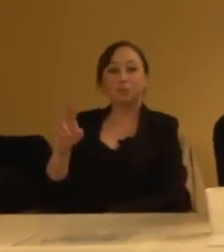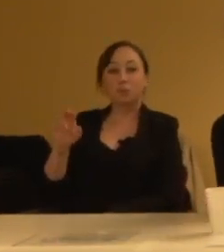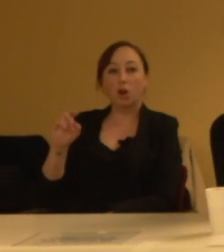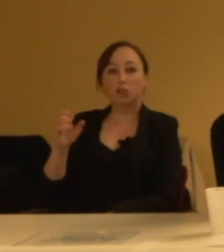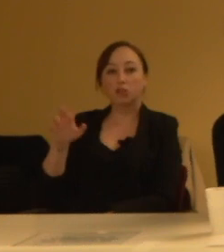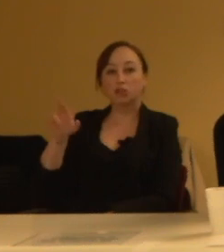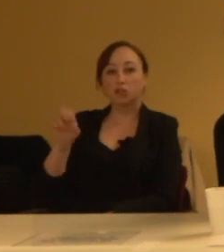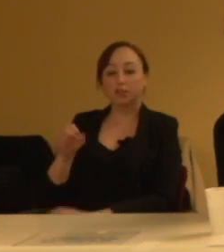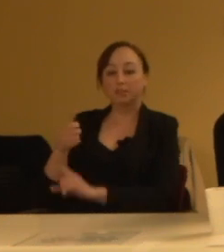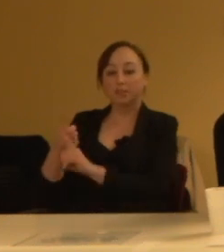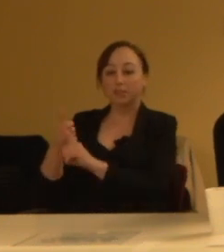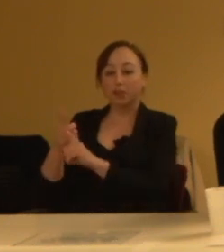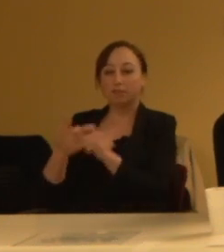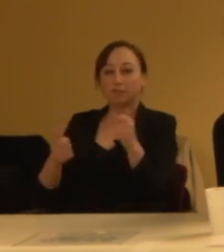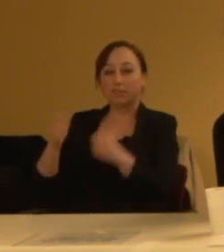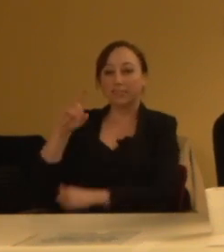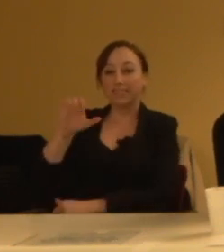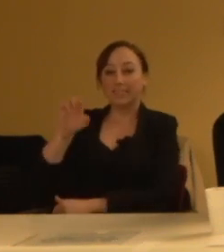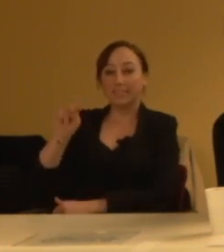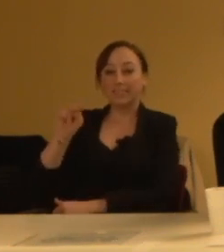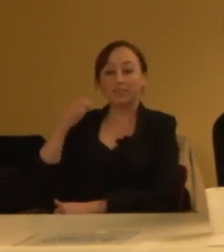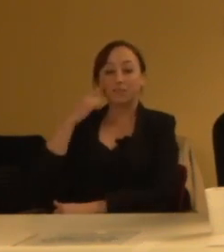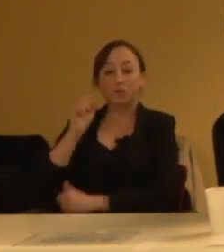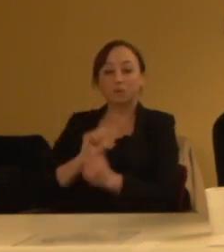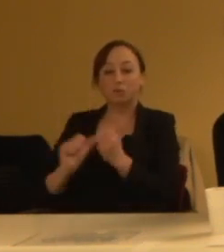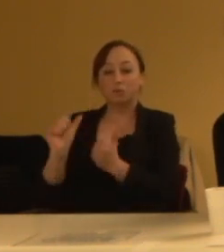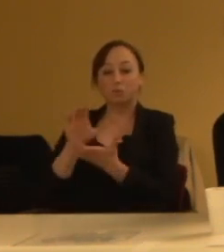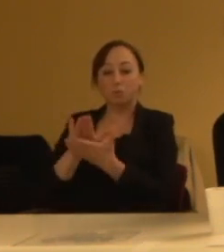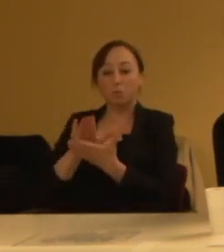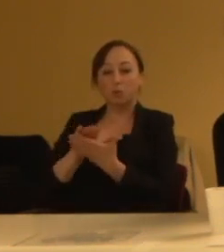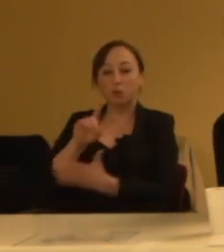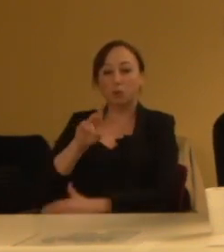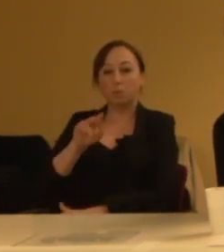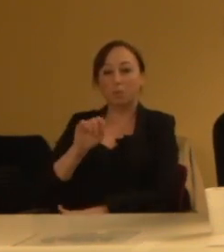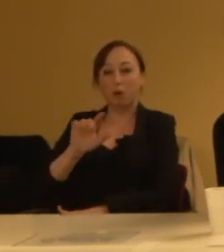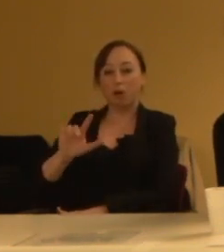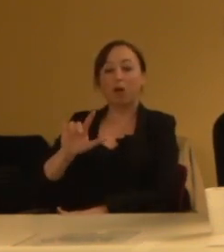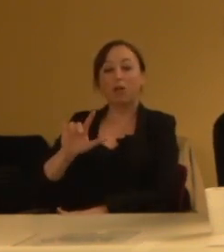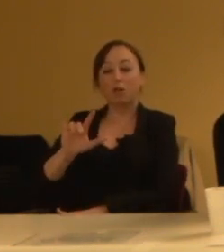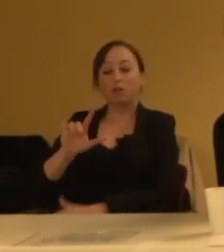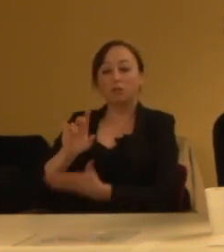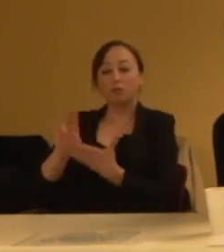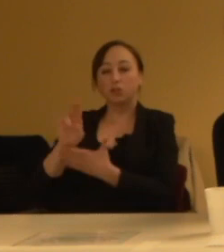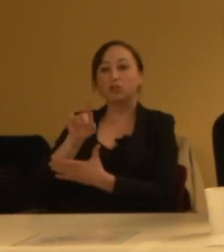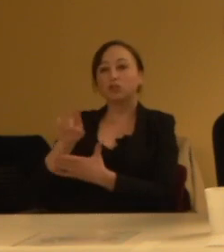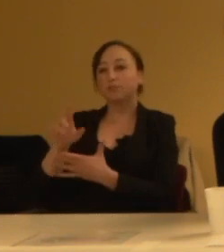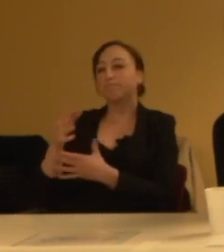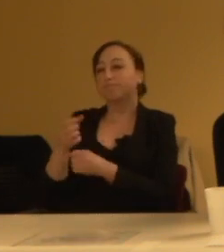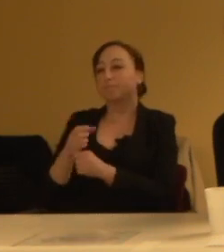who is the dean of the theater school at DePaul University. She obtained her PhD from the Department of Theater and